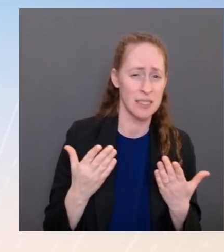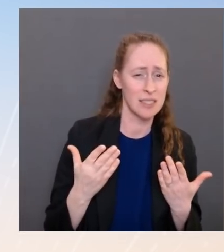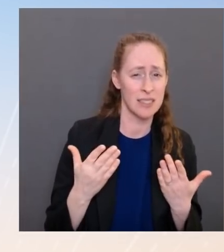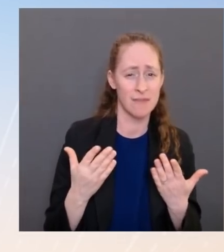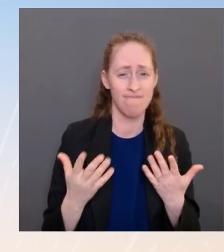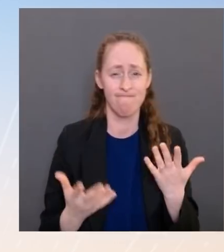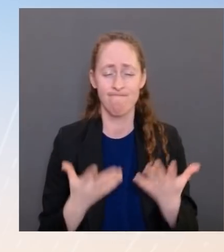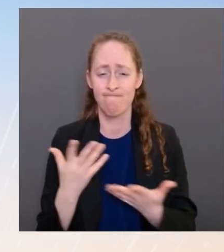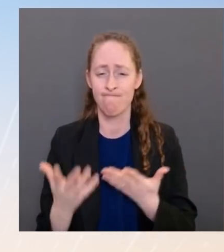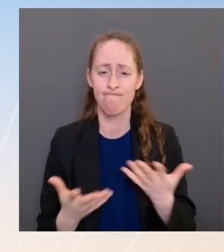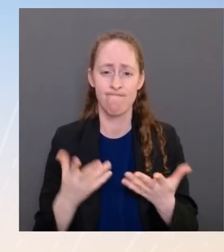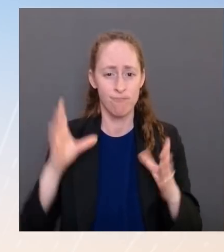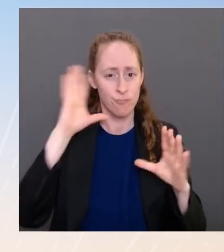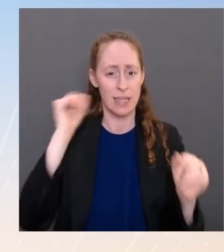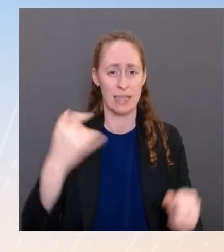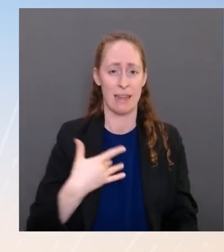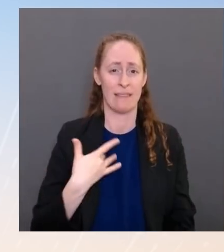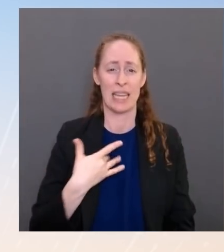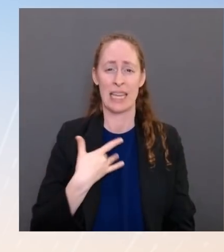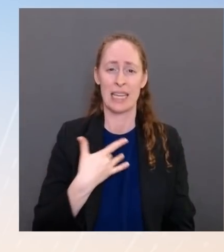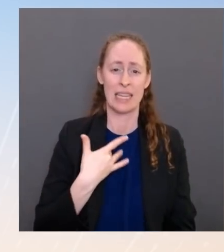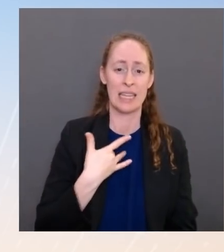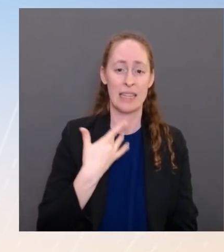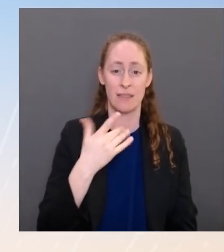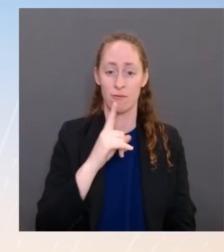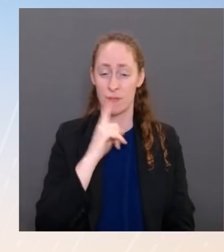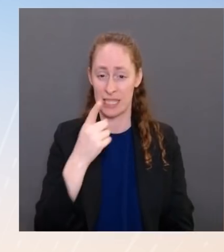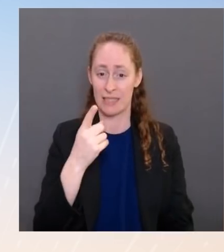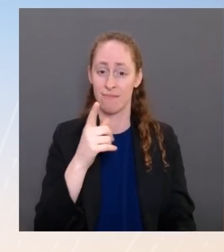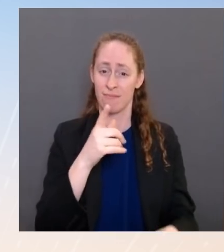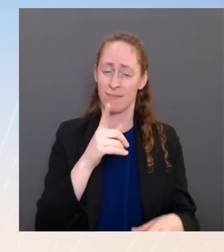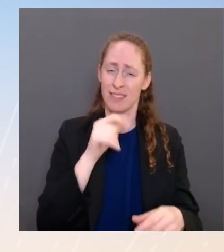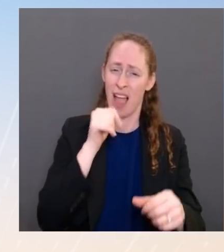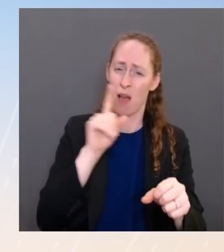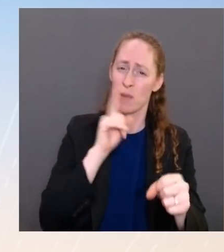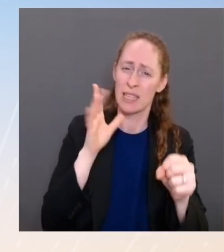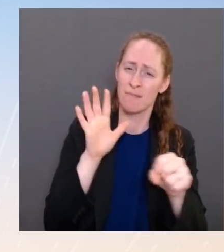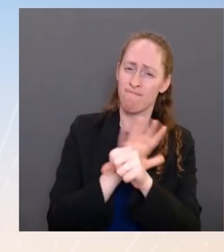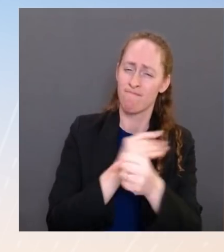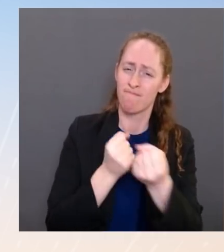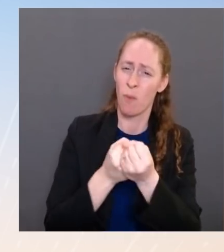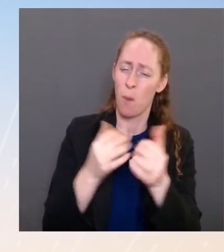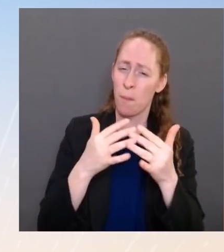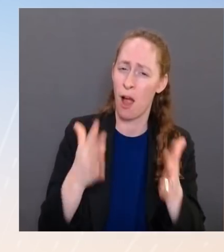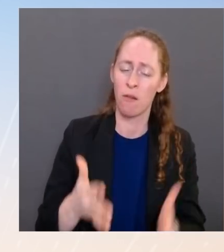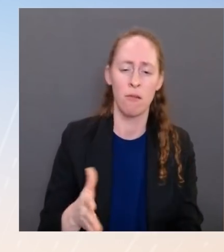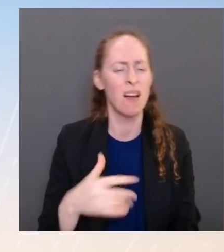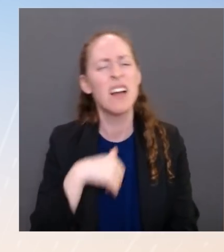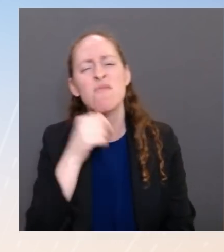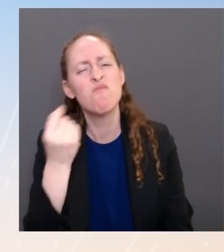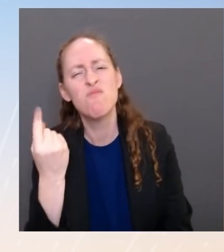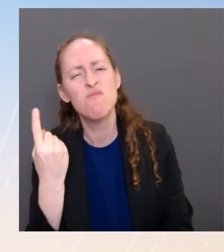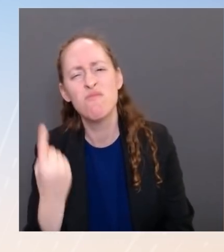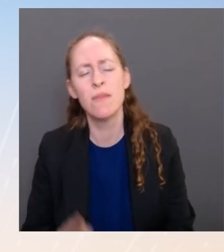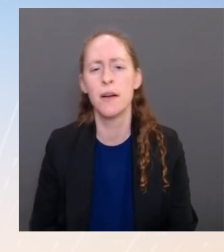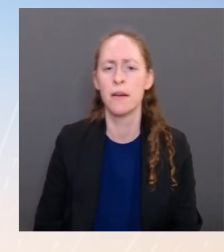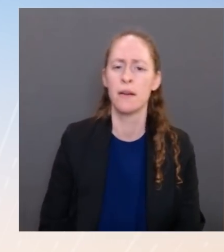Ms. Psaki: A political -- so -- say that one -- The Press: Does the President have concerns that, basically, lifting tariffs on China -- which could be used as a battering ram